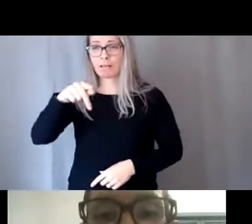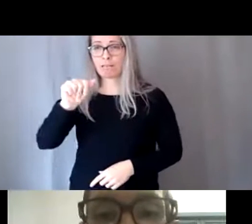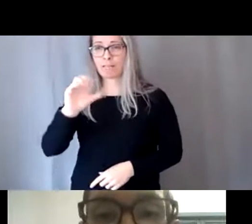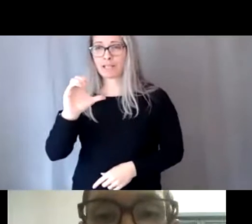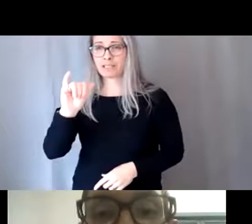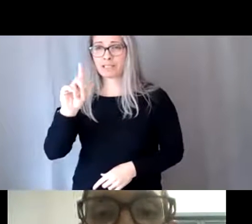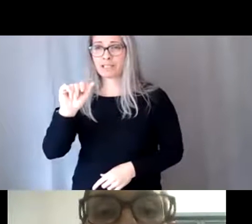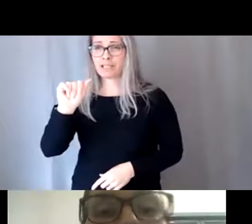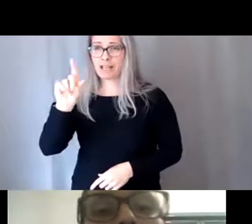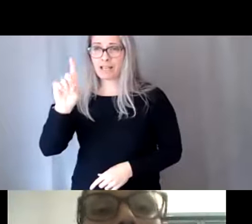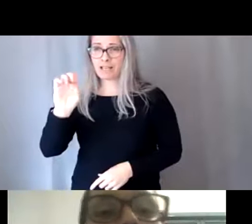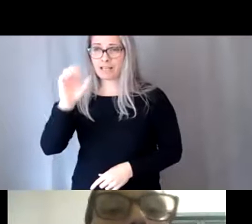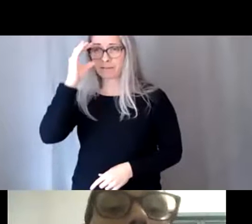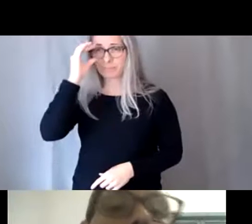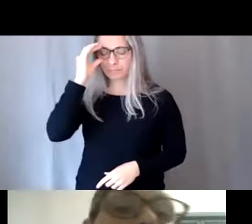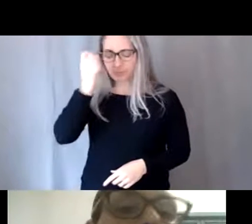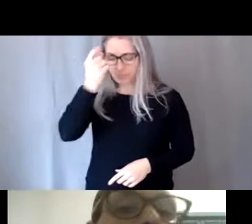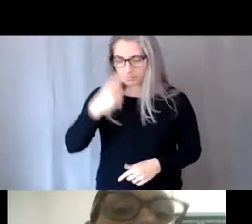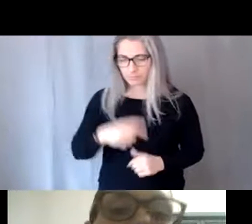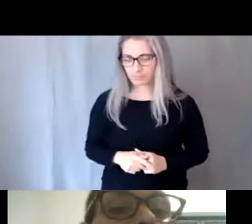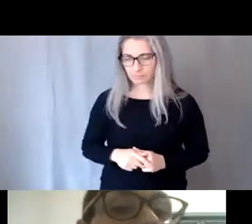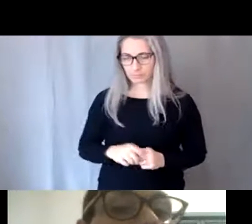concerned with medical and social aspects of disability